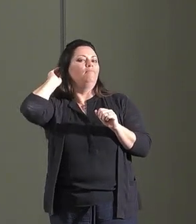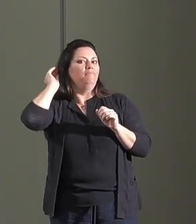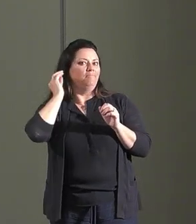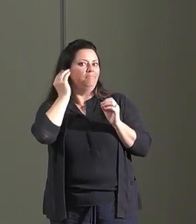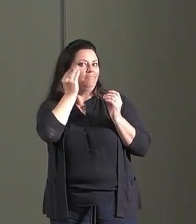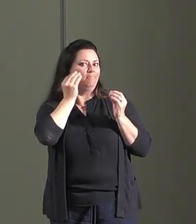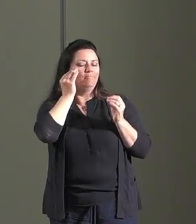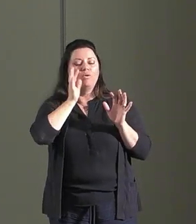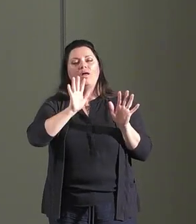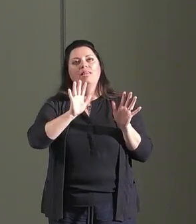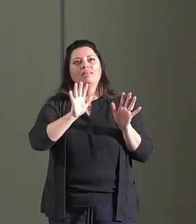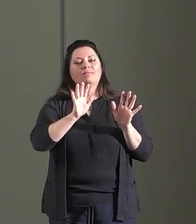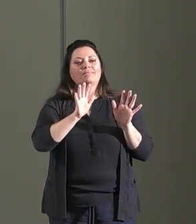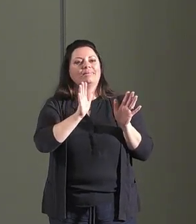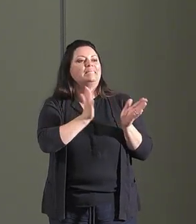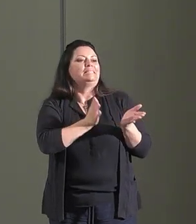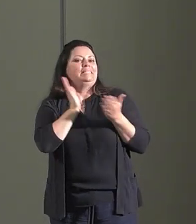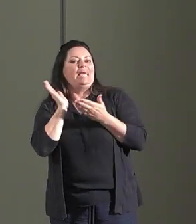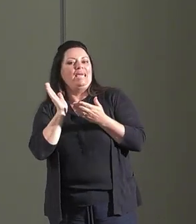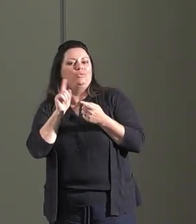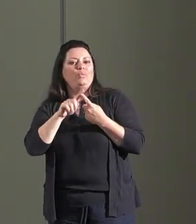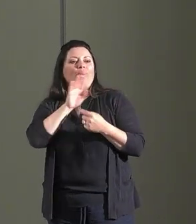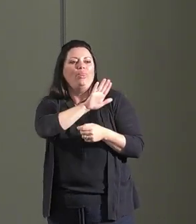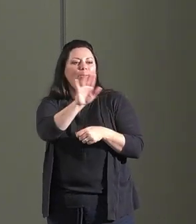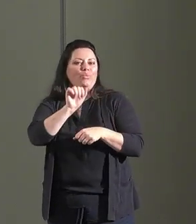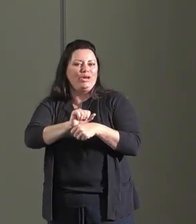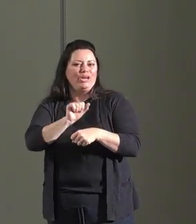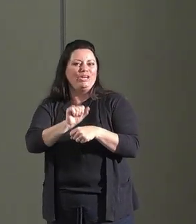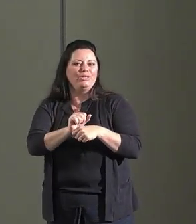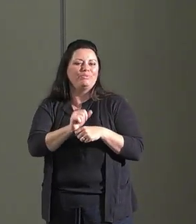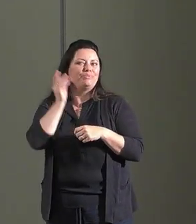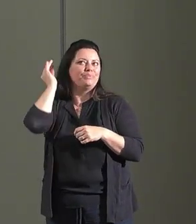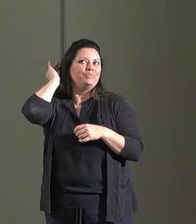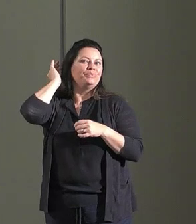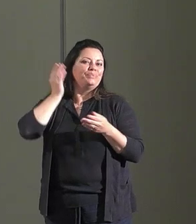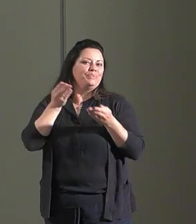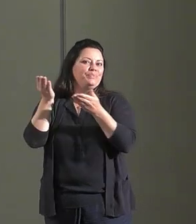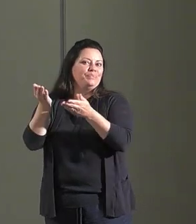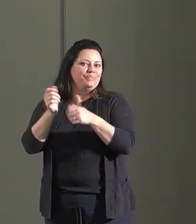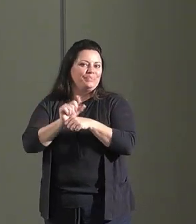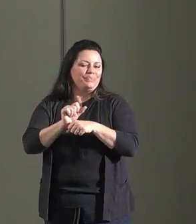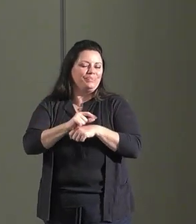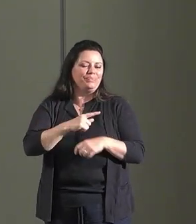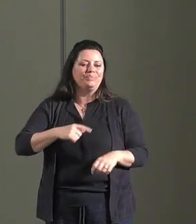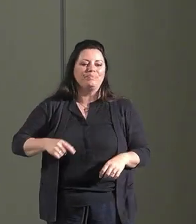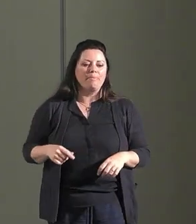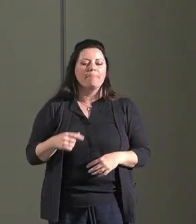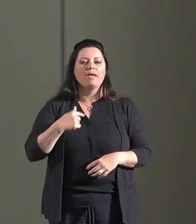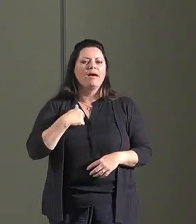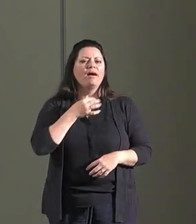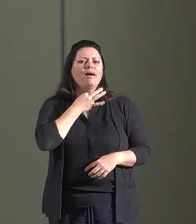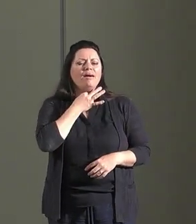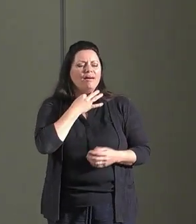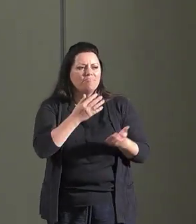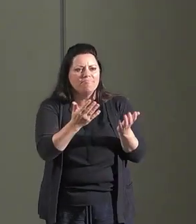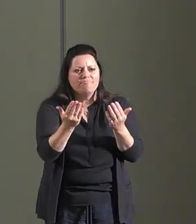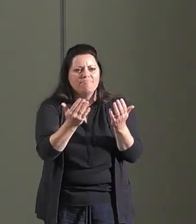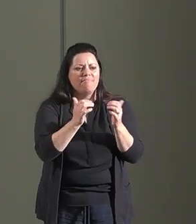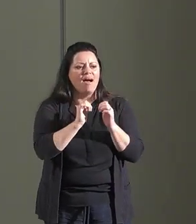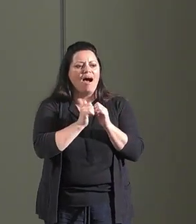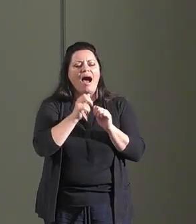or talk with them into the work they do. I love to know how people might handle the